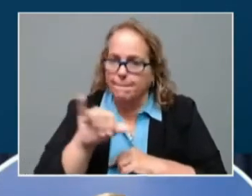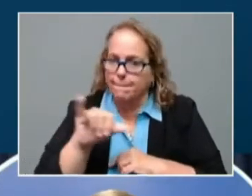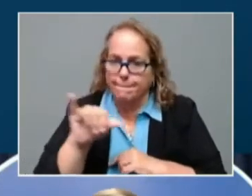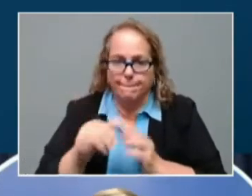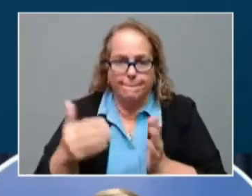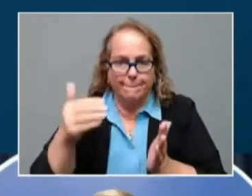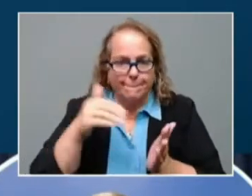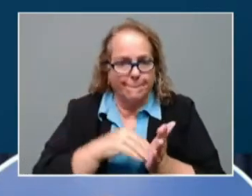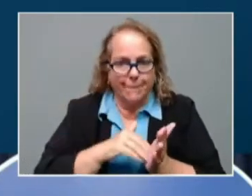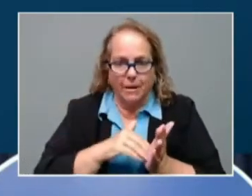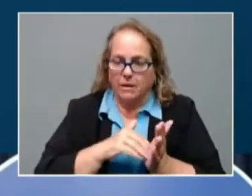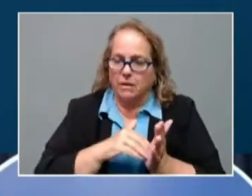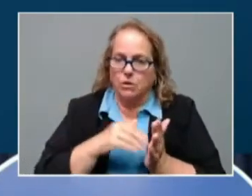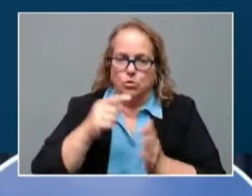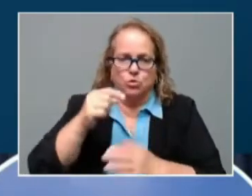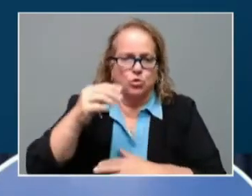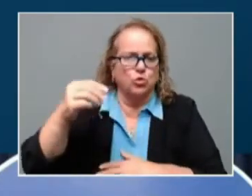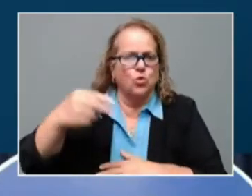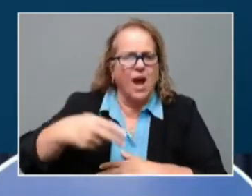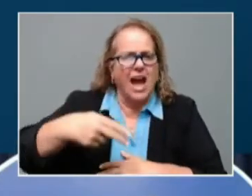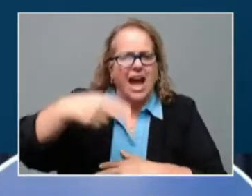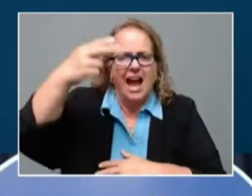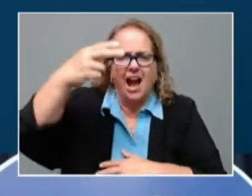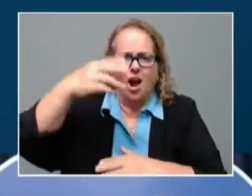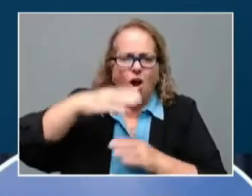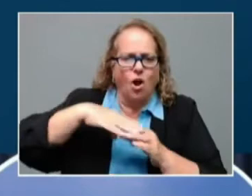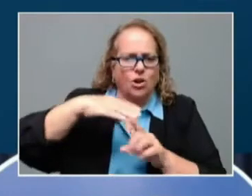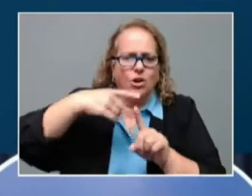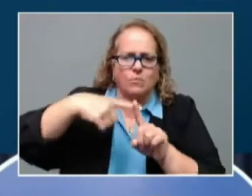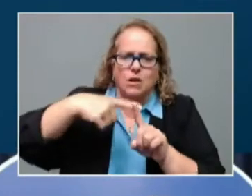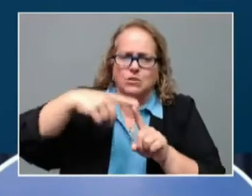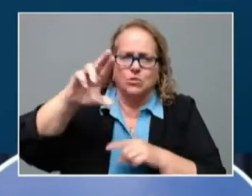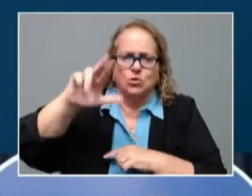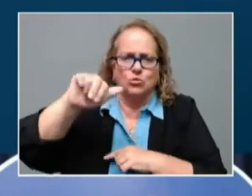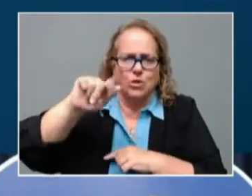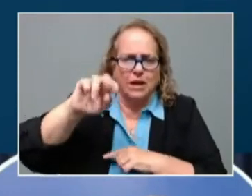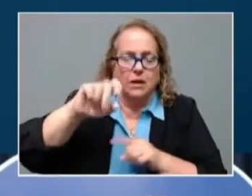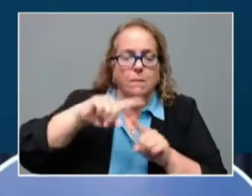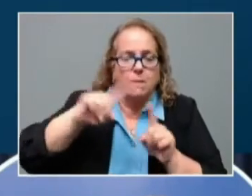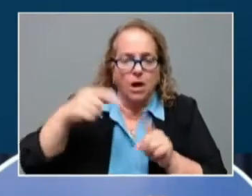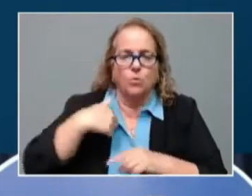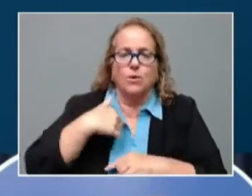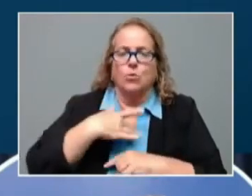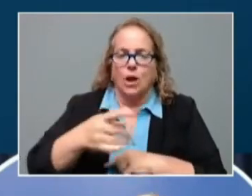too high on our positivity rate but we like to see it going down and and each